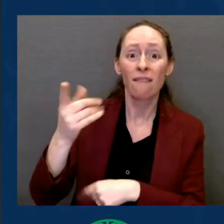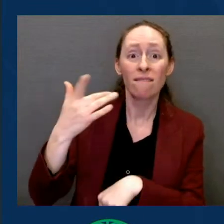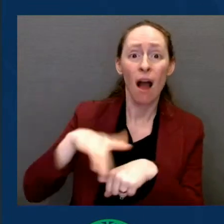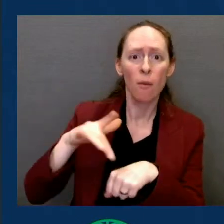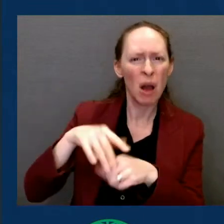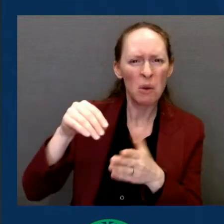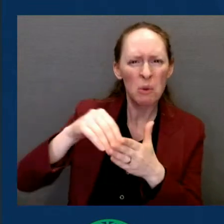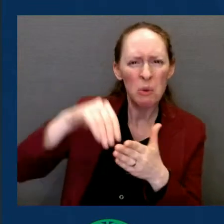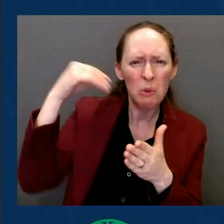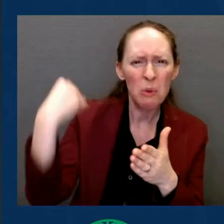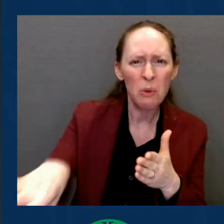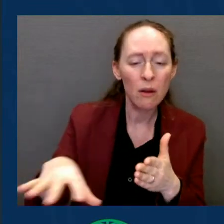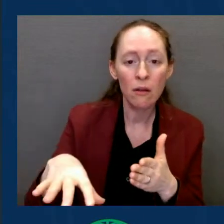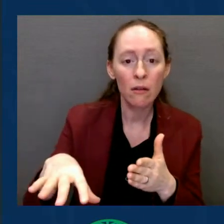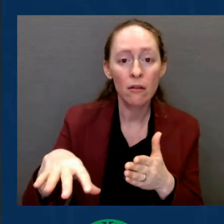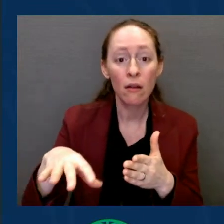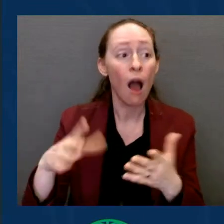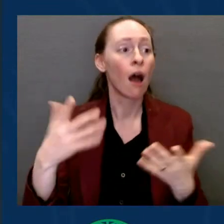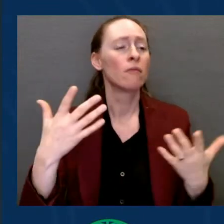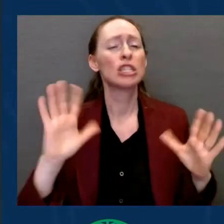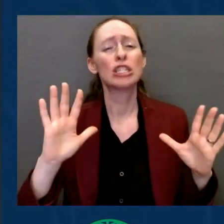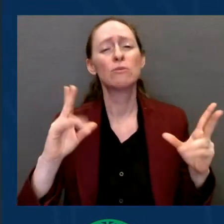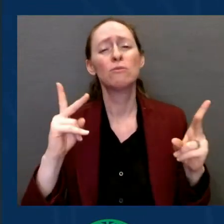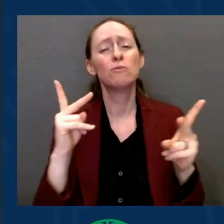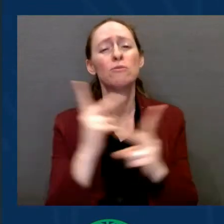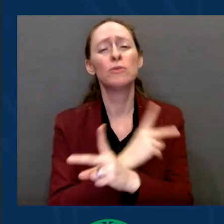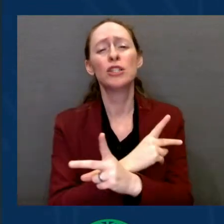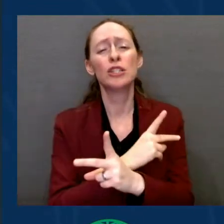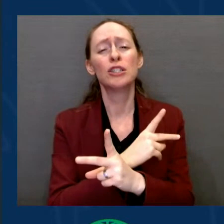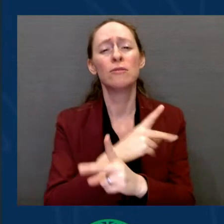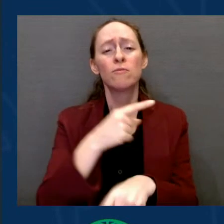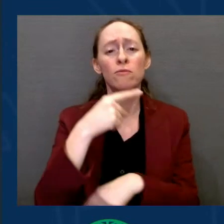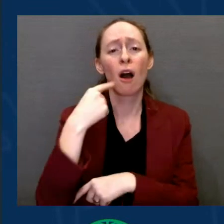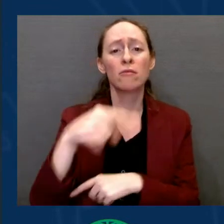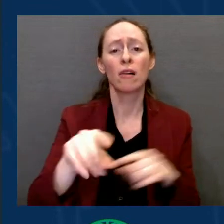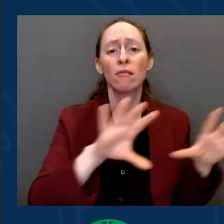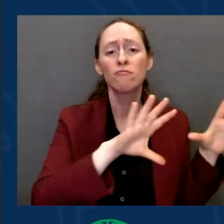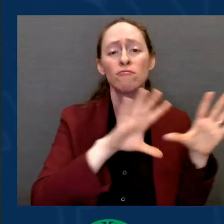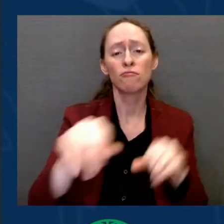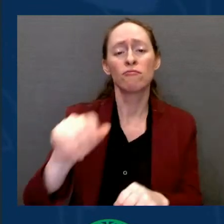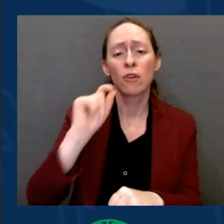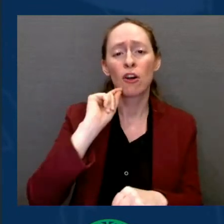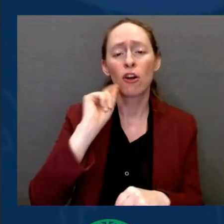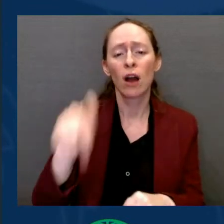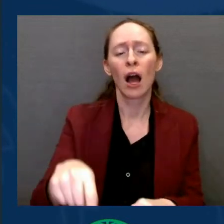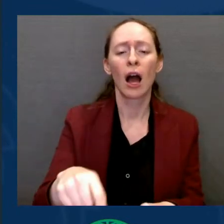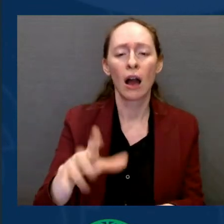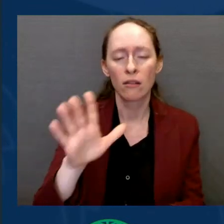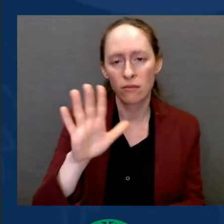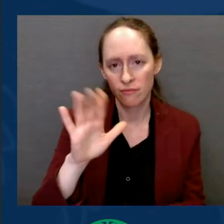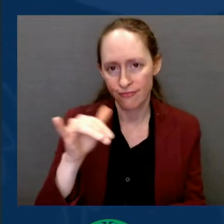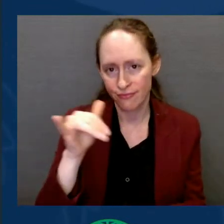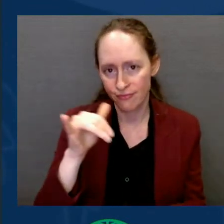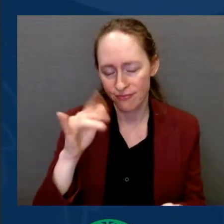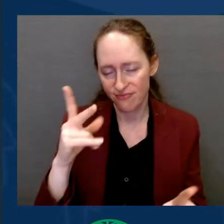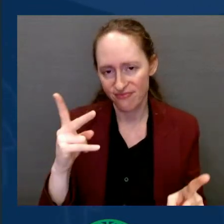Today, famine once more stalks the Horn of Africa. High food prices and high trade barriers